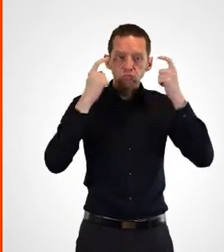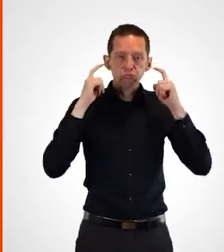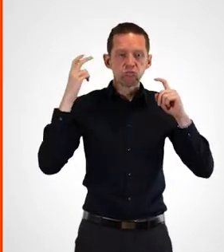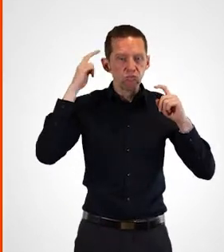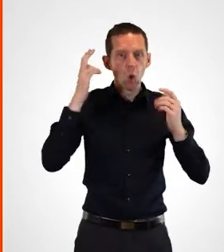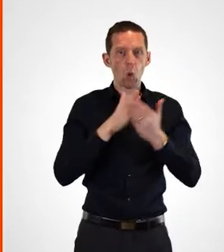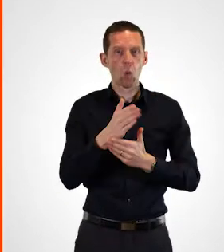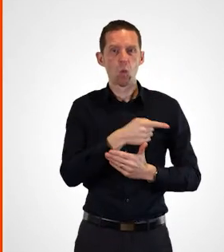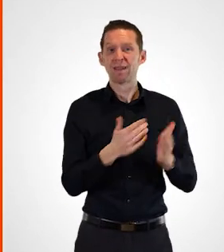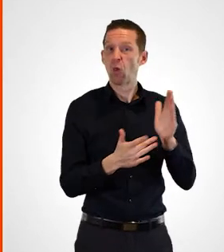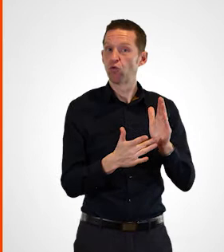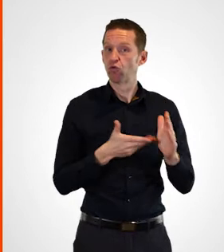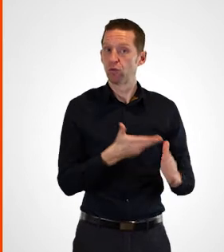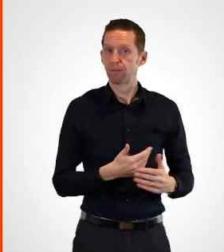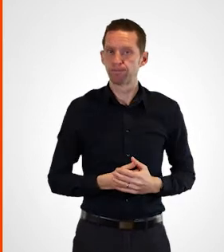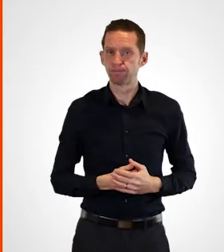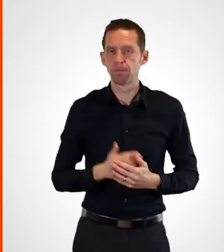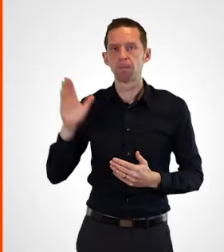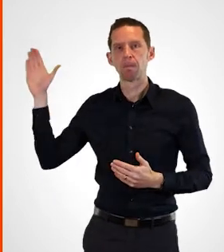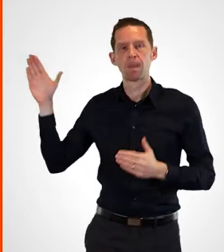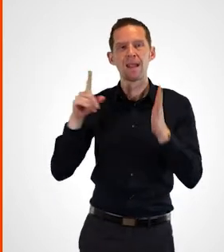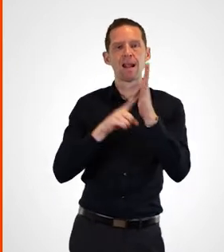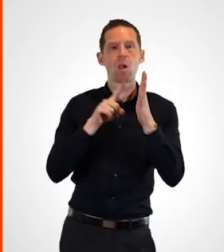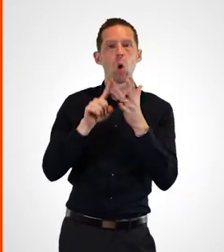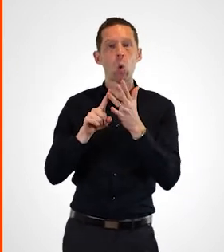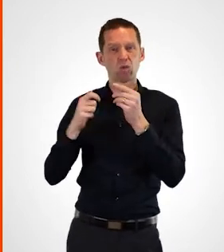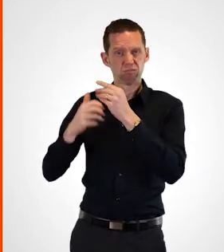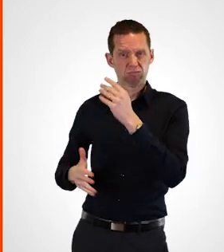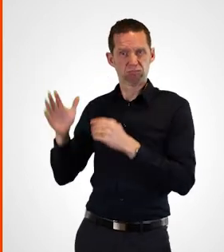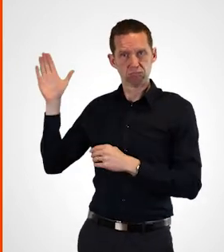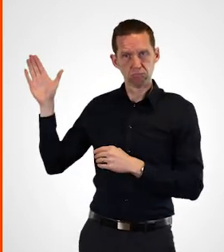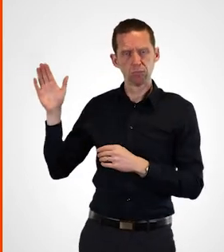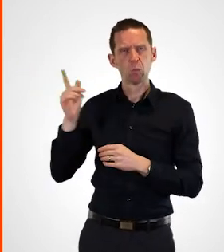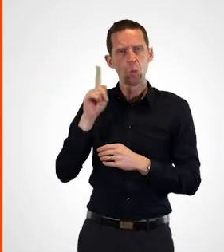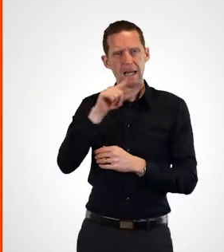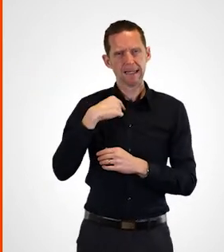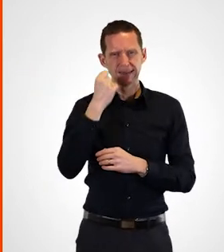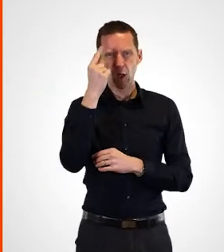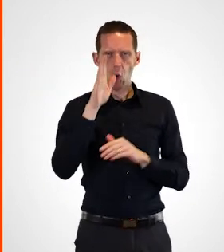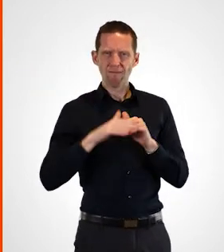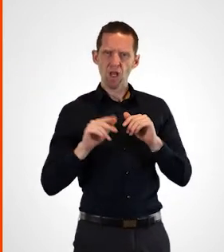The learning objectives for this particular presentation are to understand this concept of early literacy,